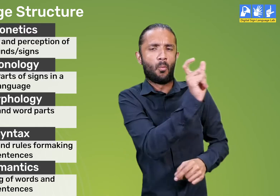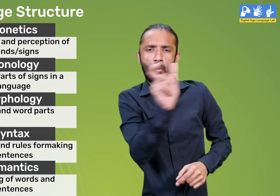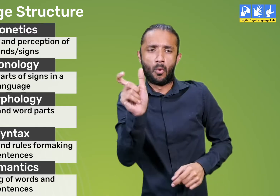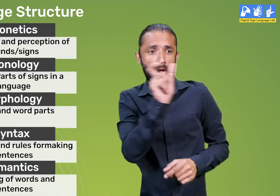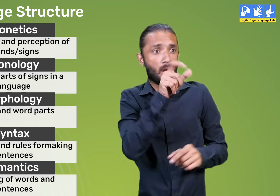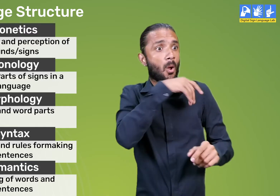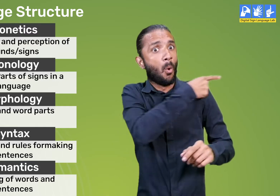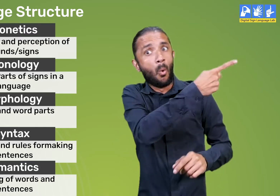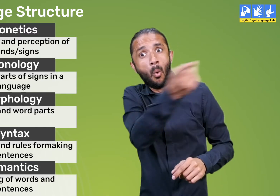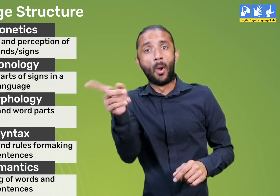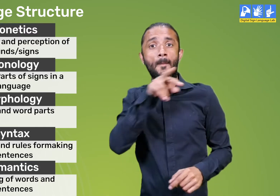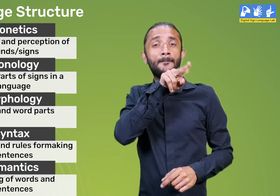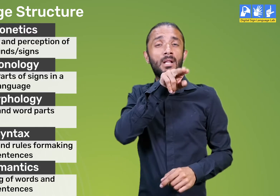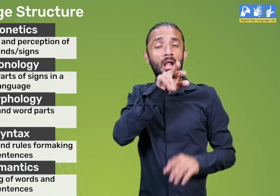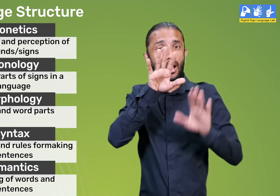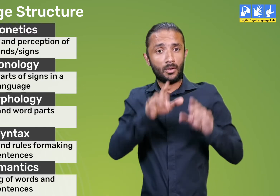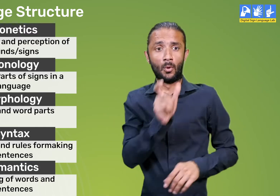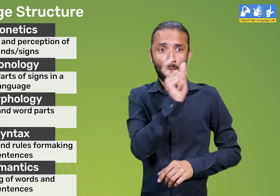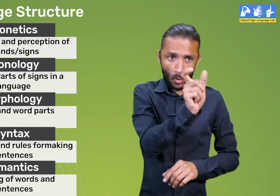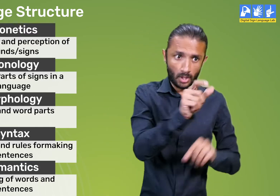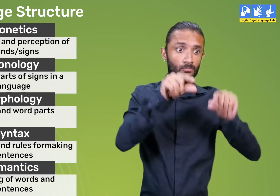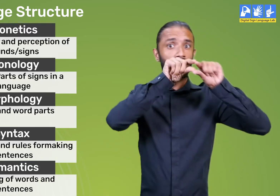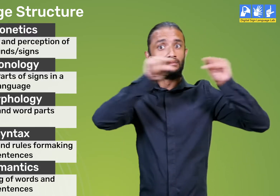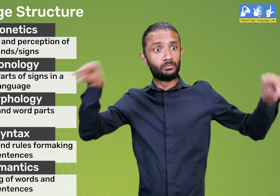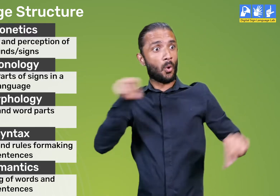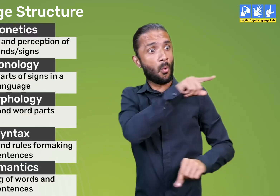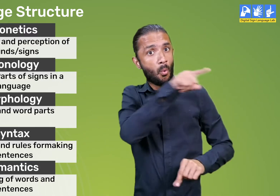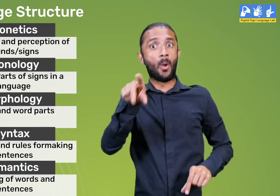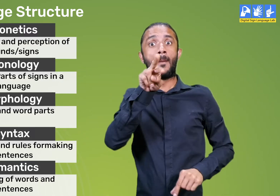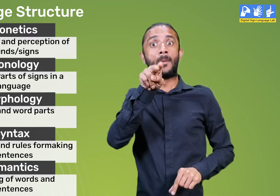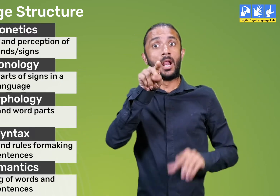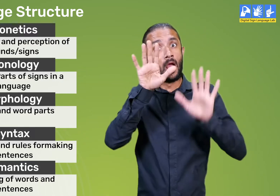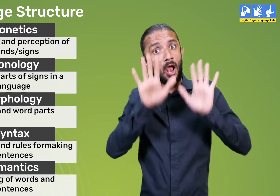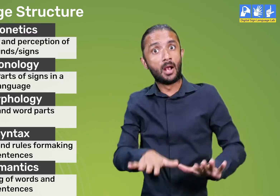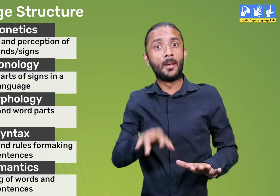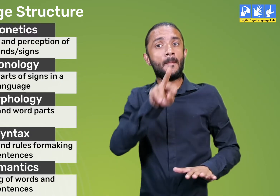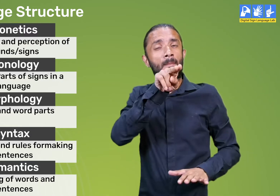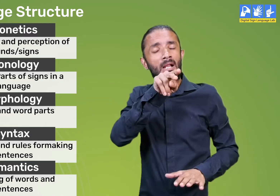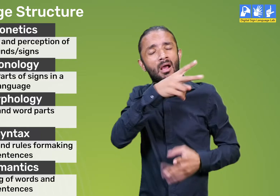in a sentence every word consist of meaning and become meaningful.